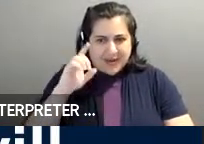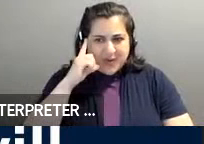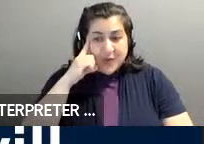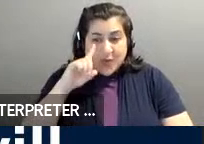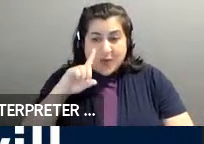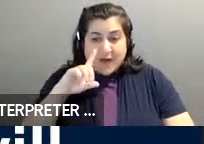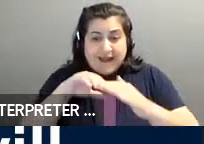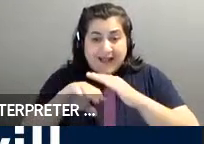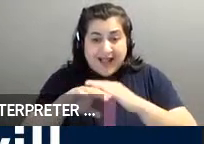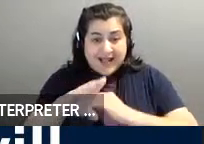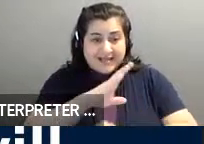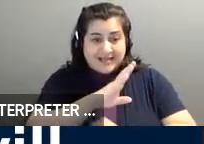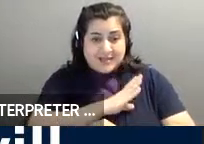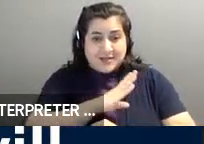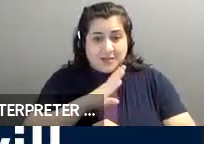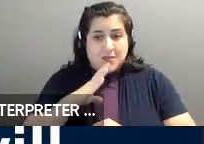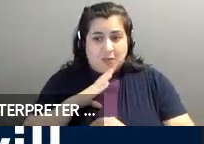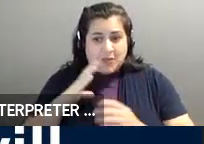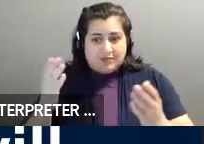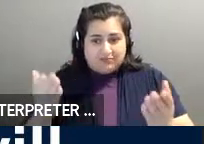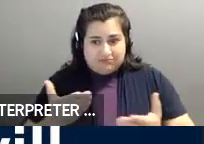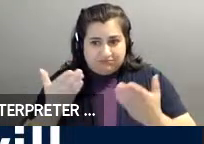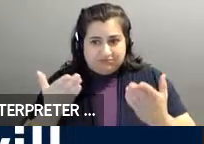The public information meeting will begin momentarily.